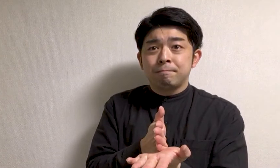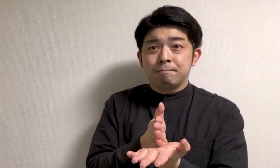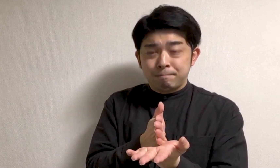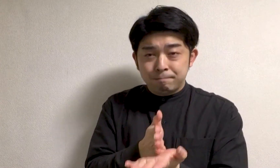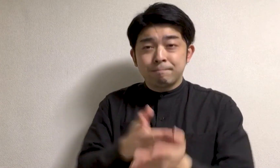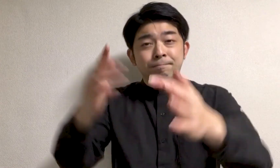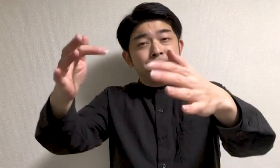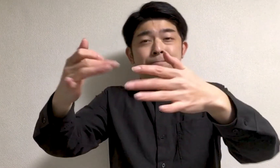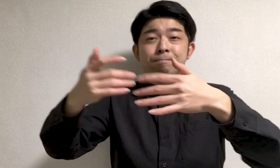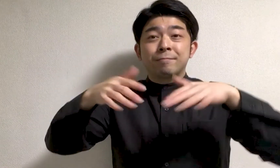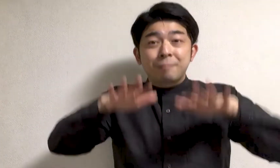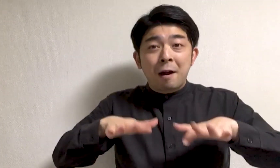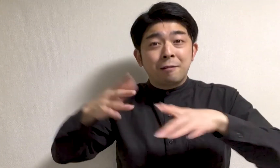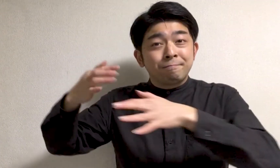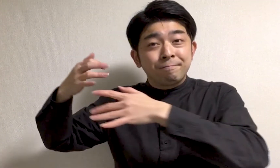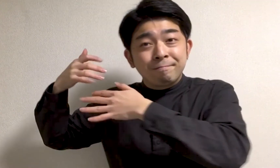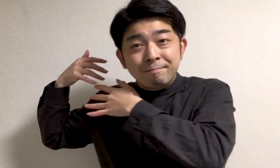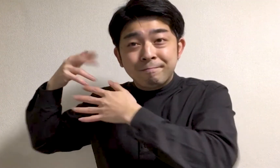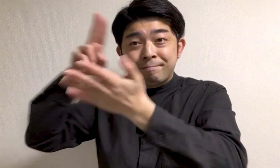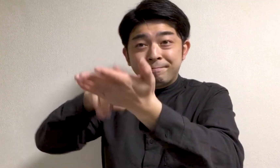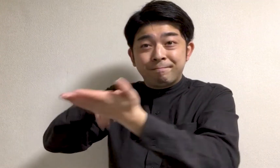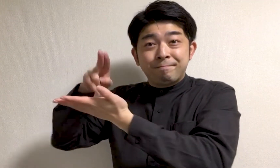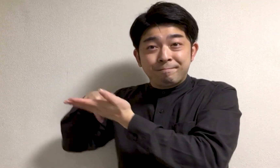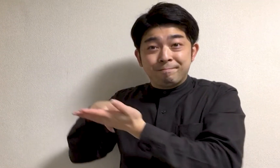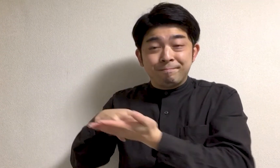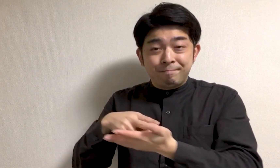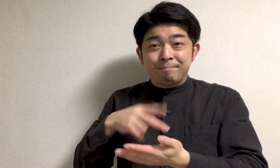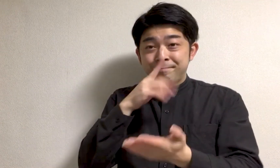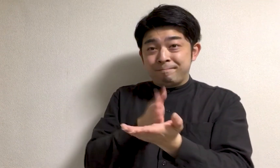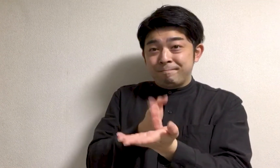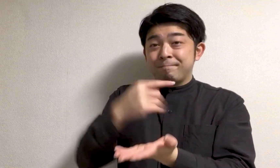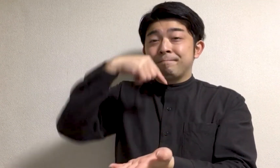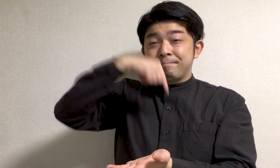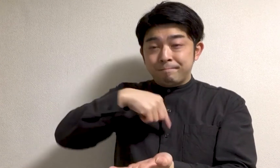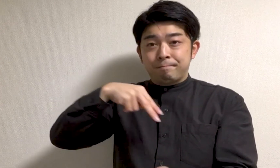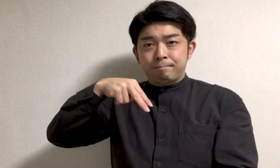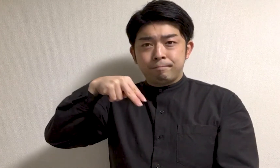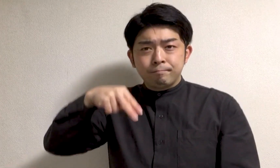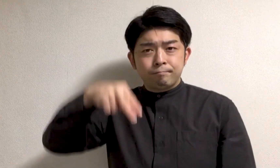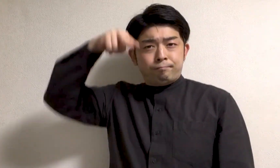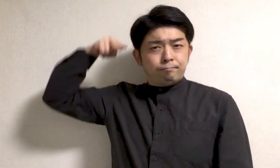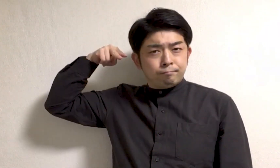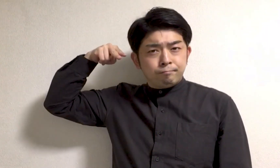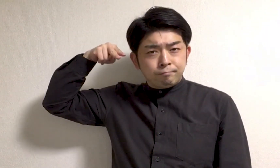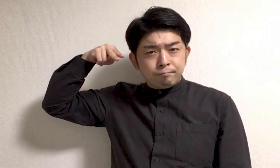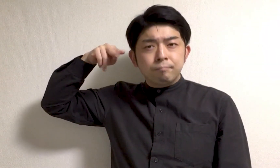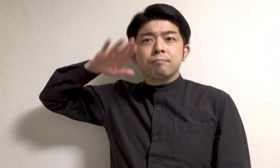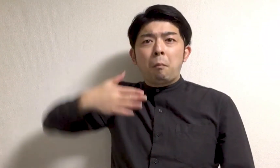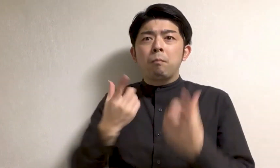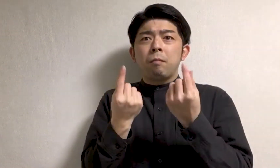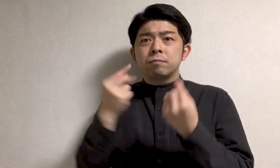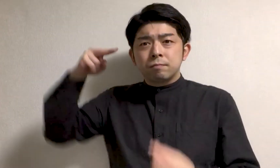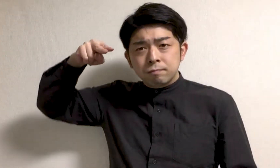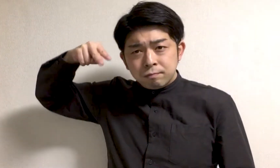The time when you're looking at your birthday changing will change